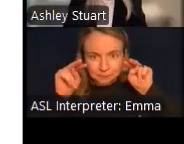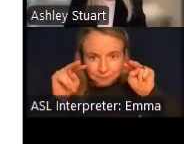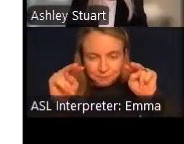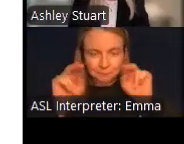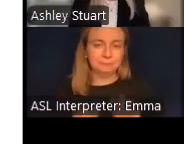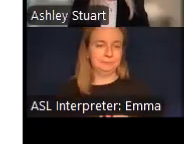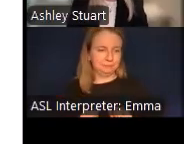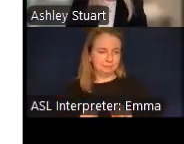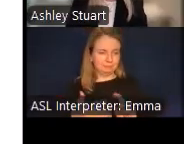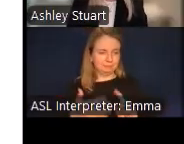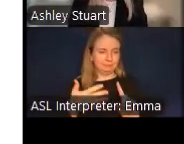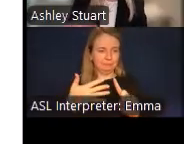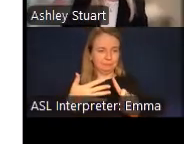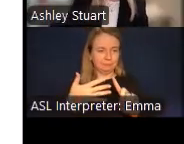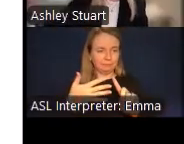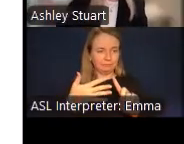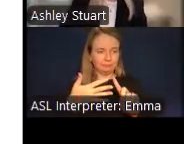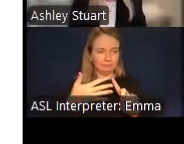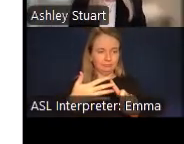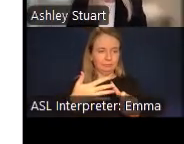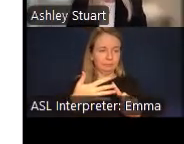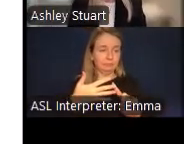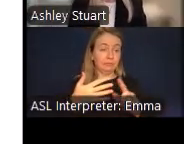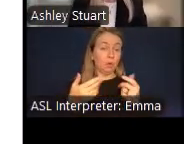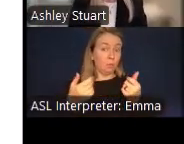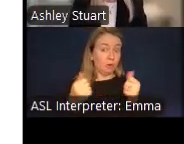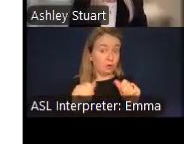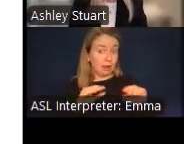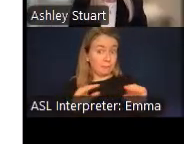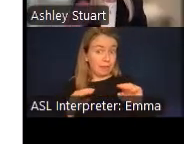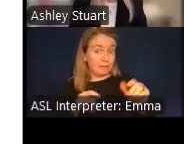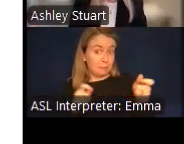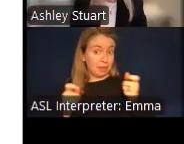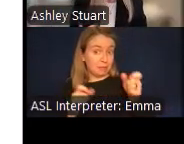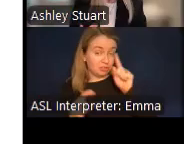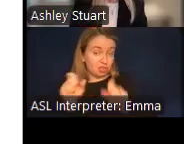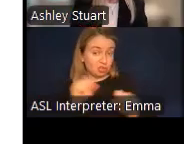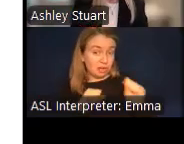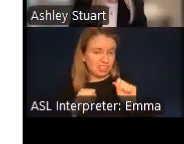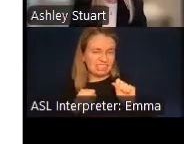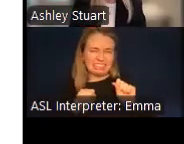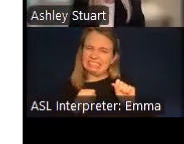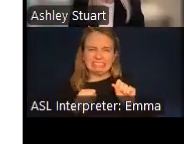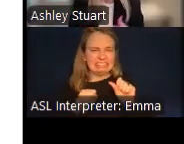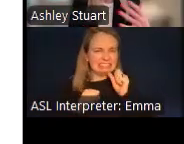We also want to see that like when we try behavior management strategies, we're not getting a lot of improvement, and that